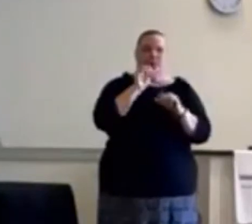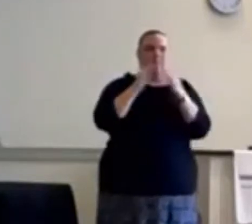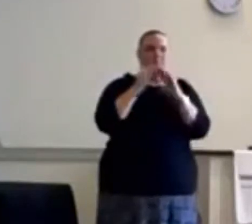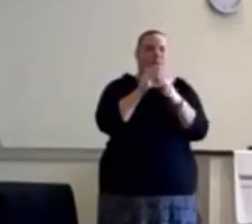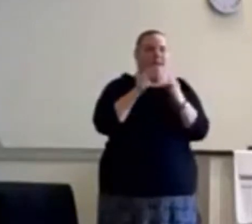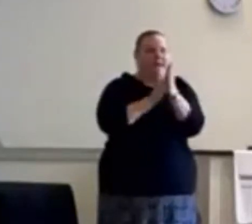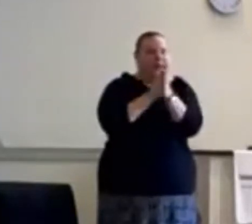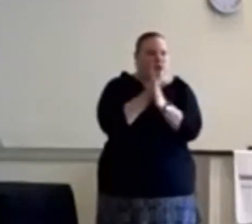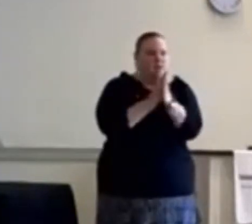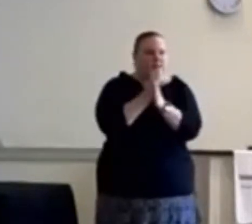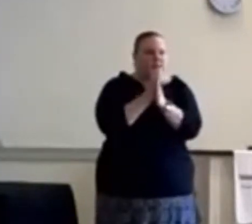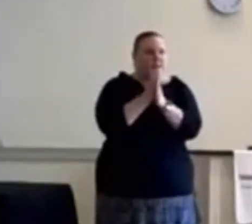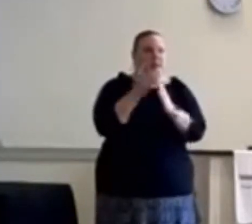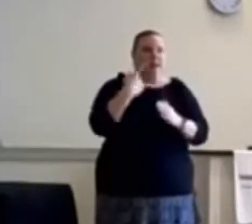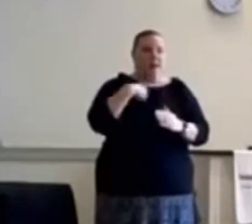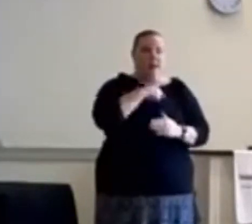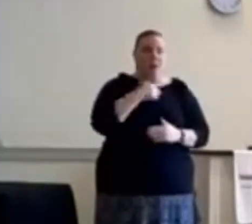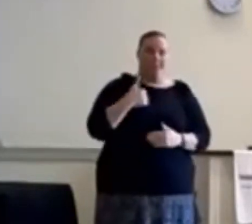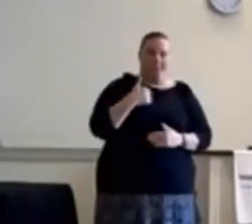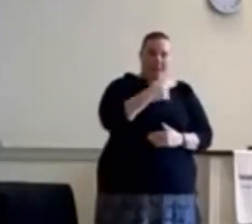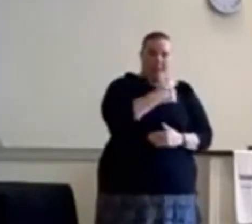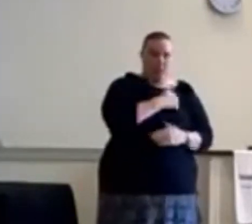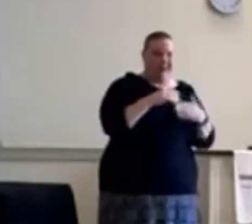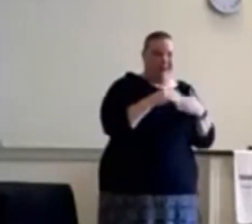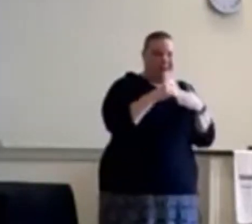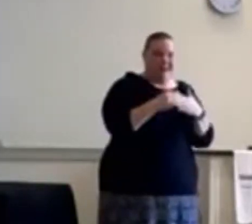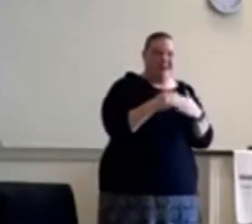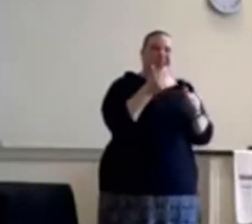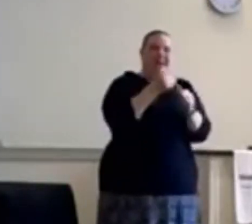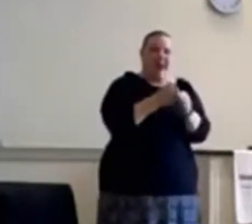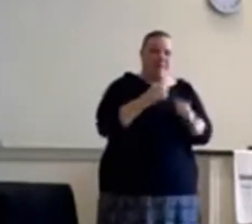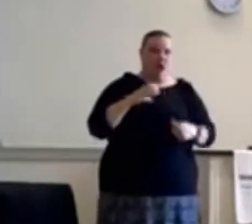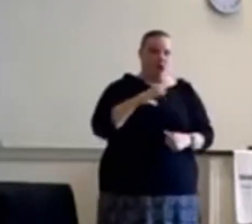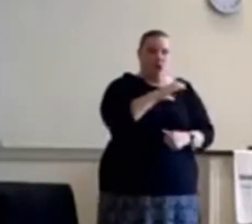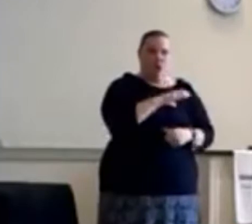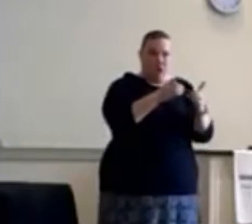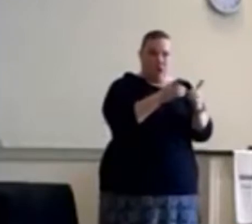Disability Rights initiatives in every congressional district and virtually